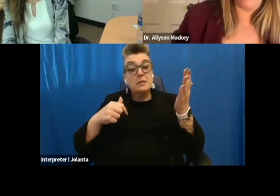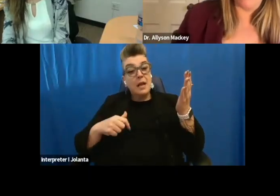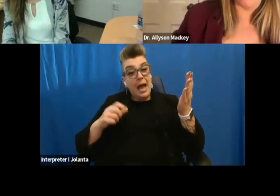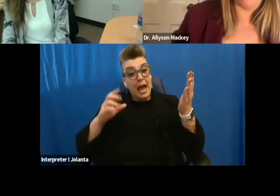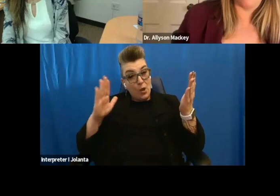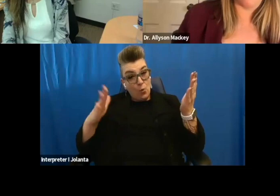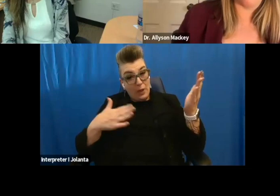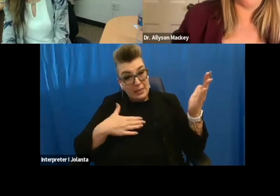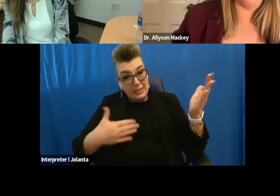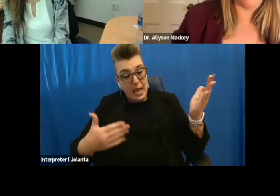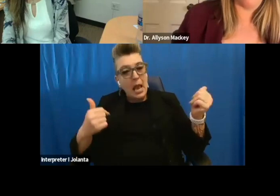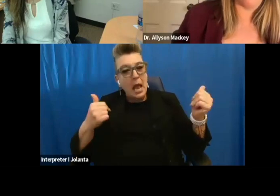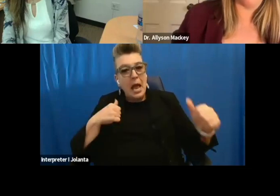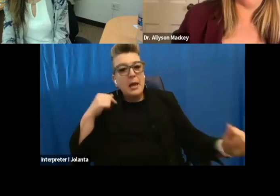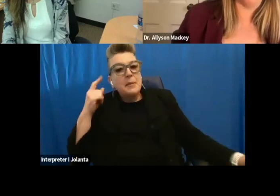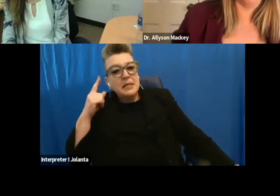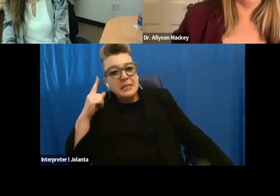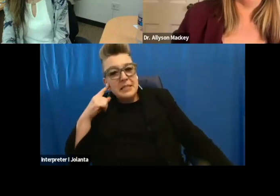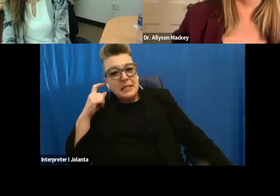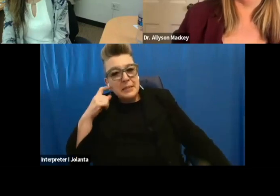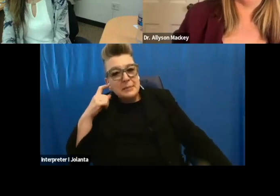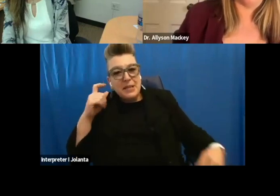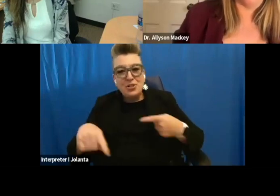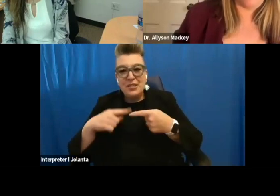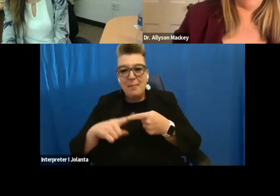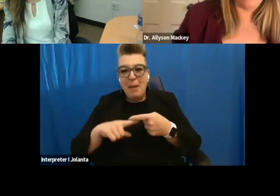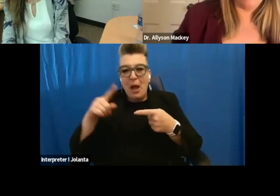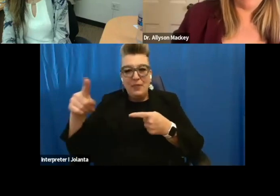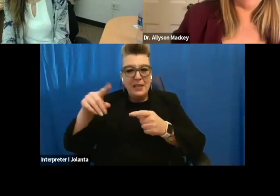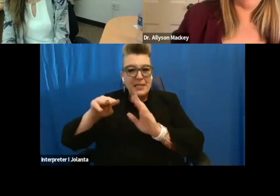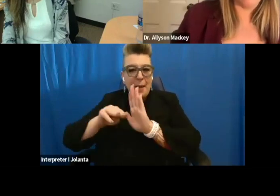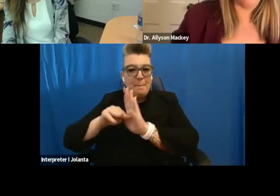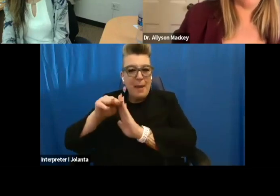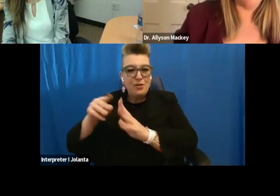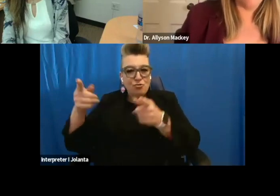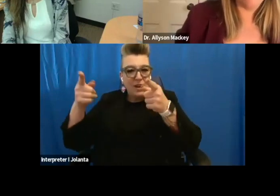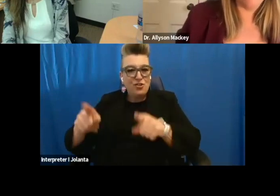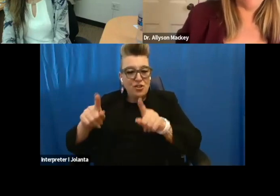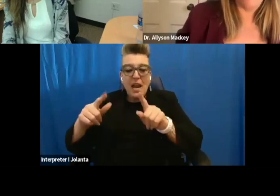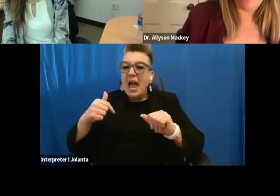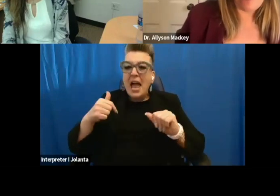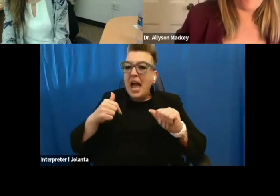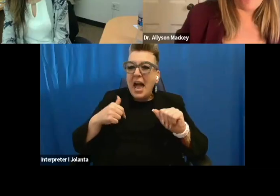that this accelerated maturation phenomenon is not all adaptive so we know for example